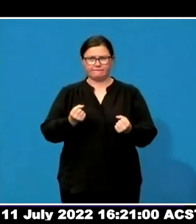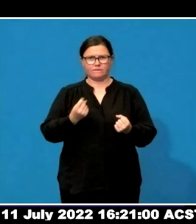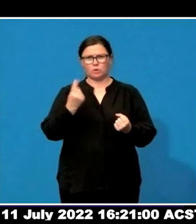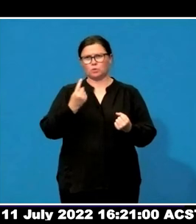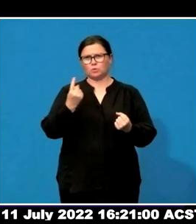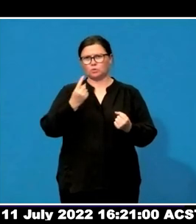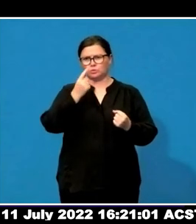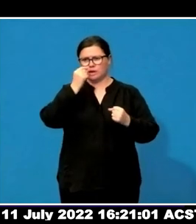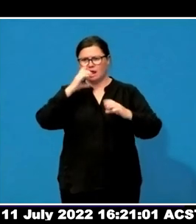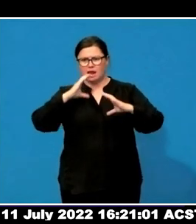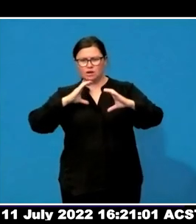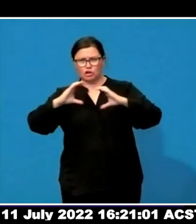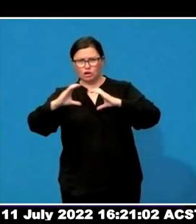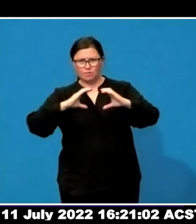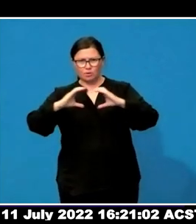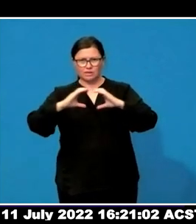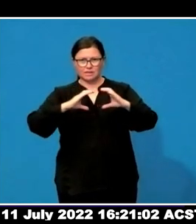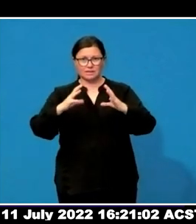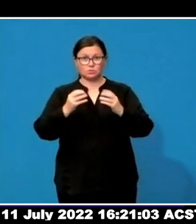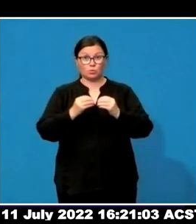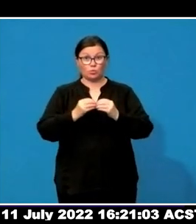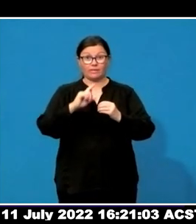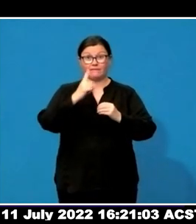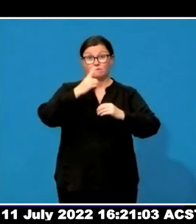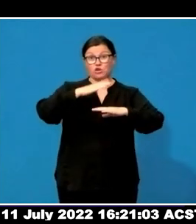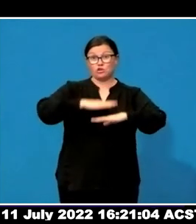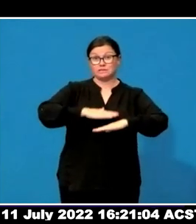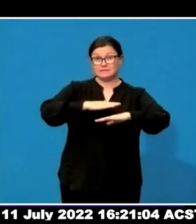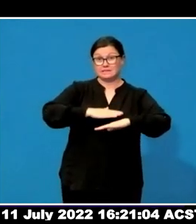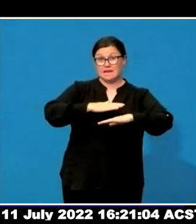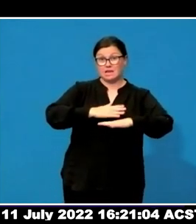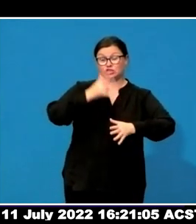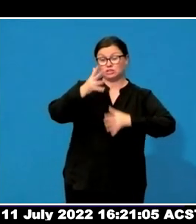sign languages of one kind or another as their primary means of communication?